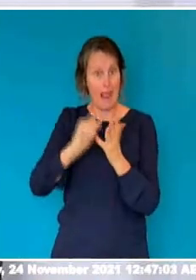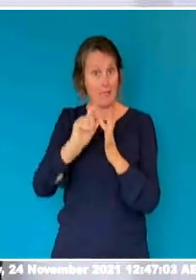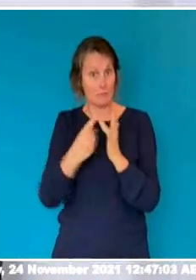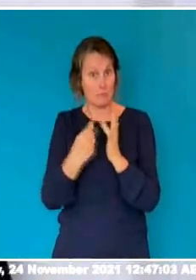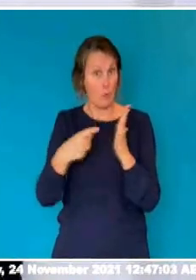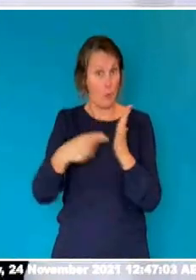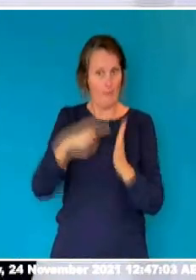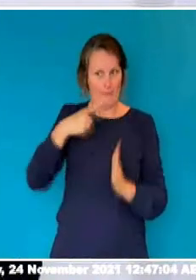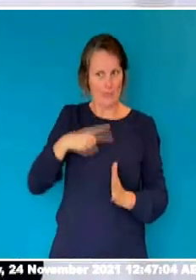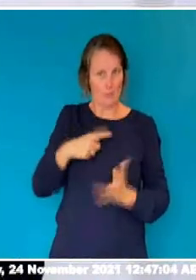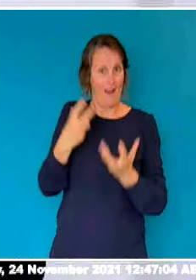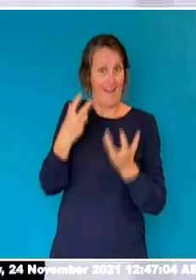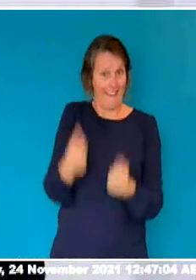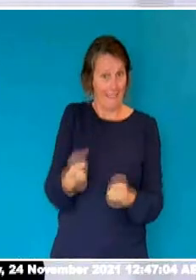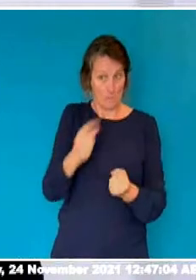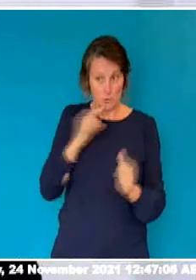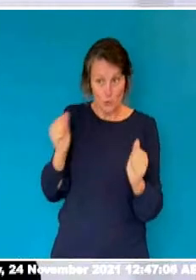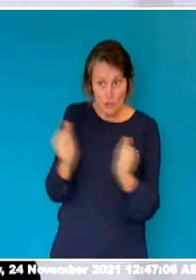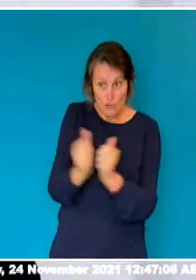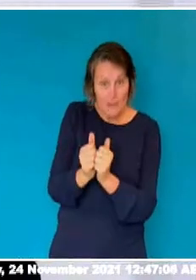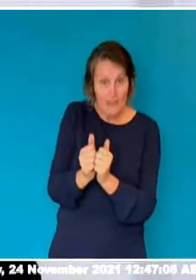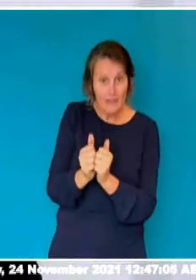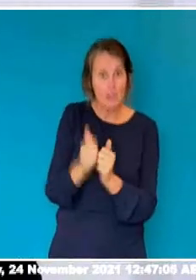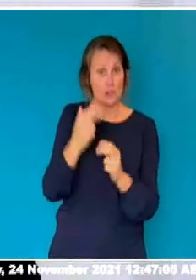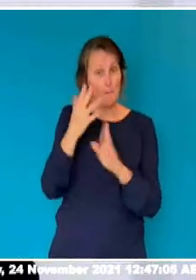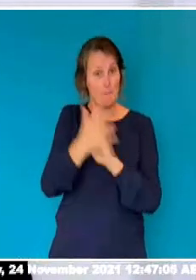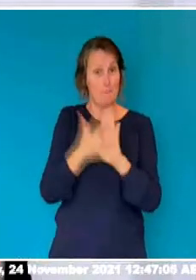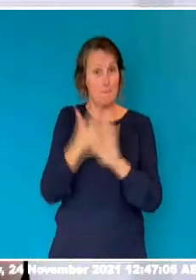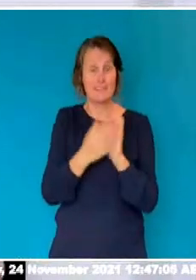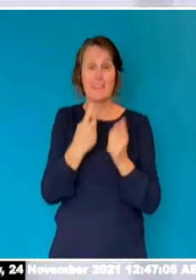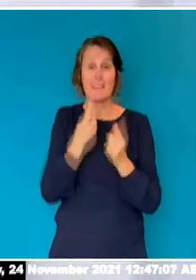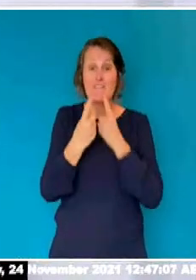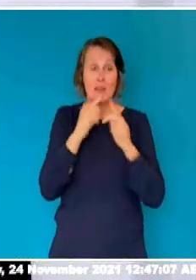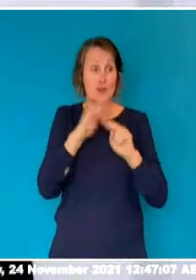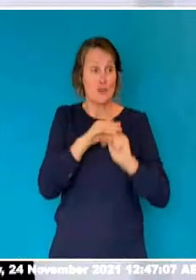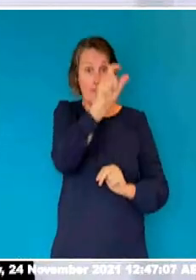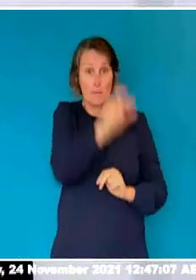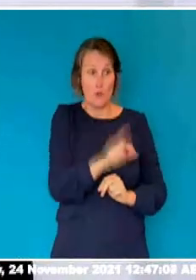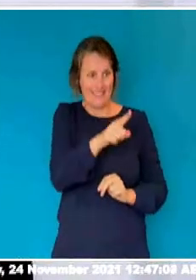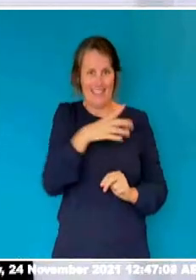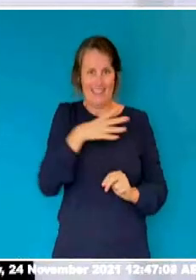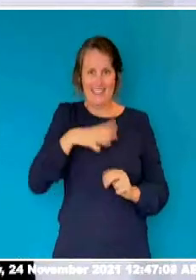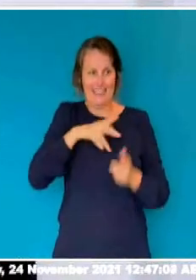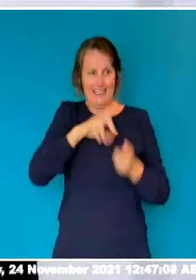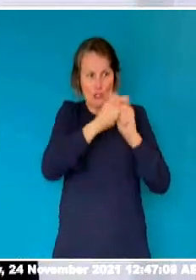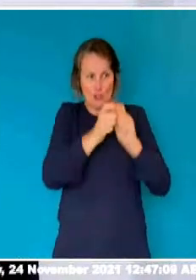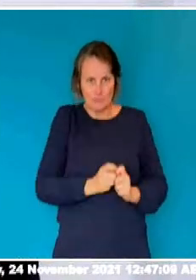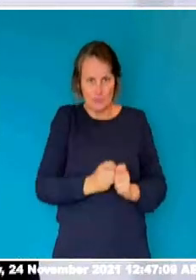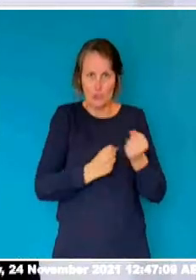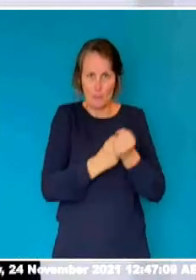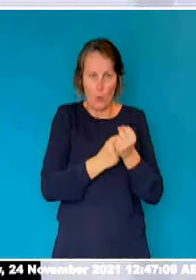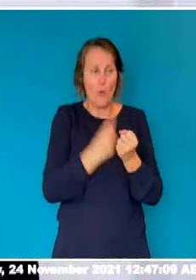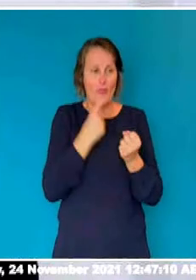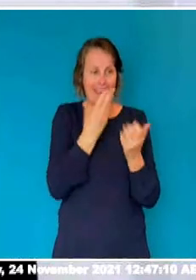agency? I will begin with you, Mr Hudson? Yes, I do. MS DOWSETT: Mr Aikman?